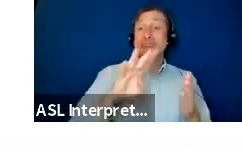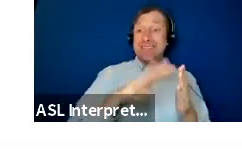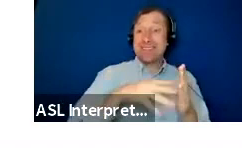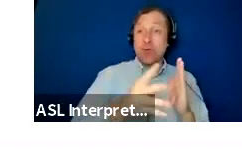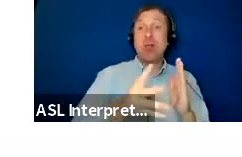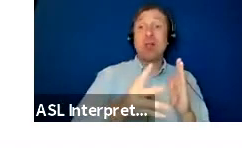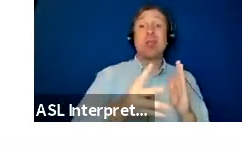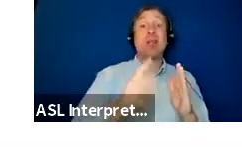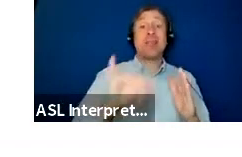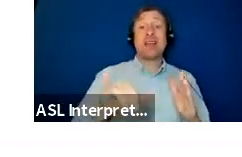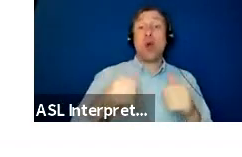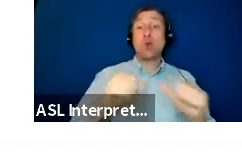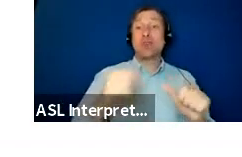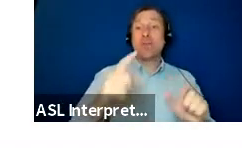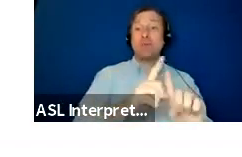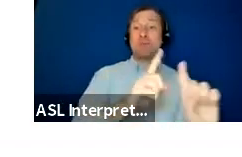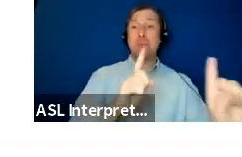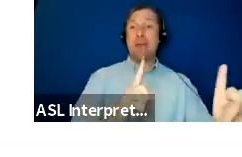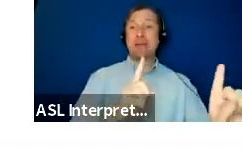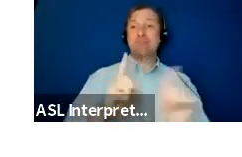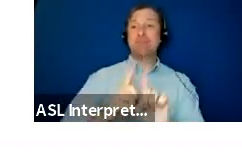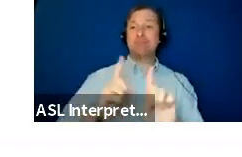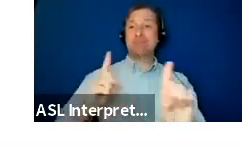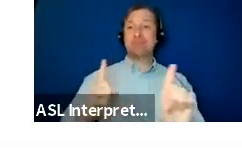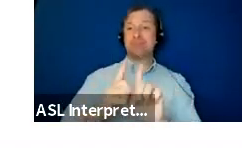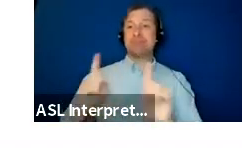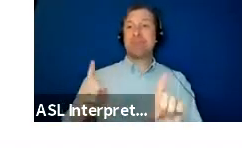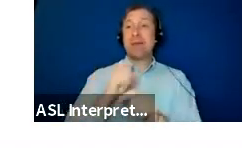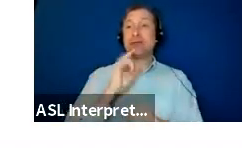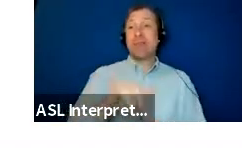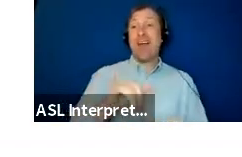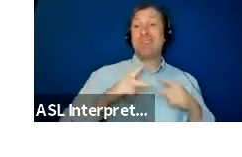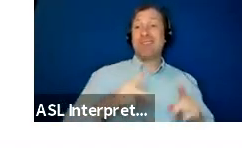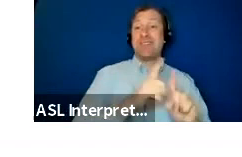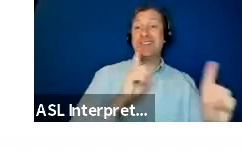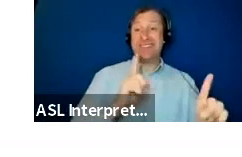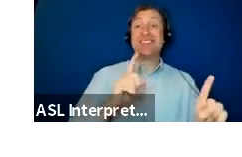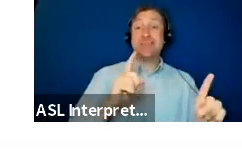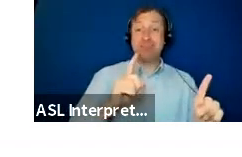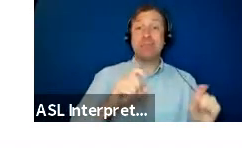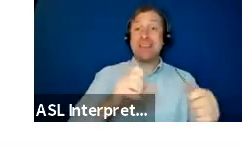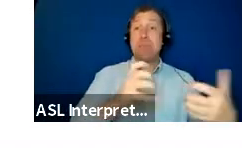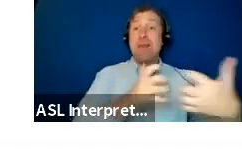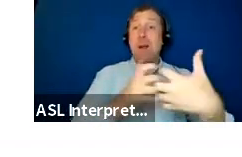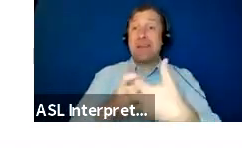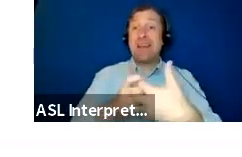as to space performers out, and to also make sure that physical distancing can be accommodated both in any kind of waiting process